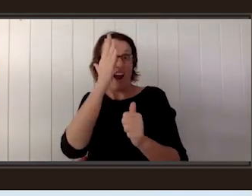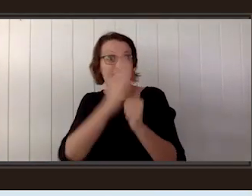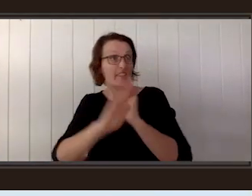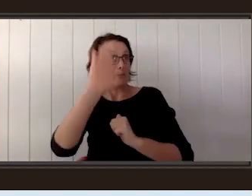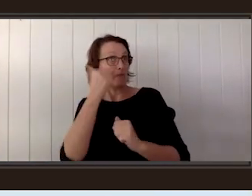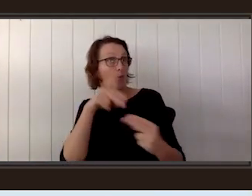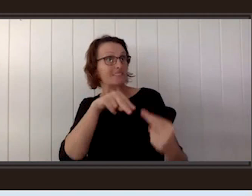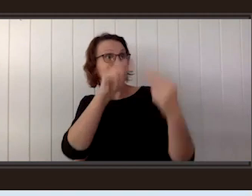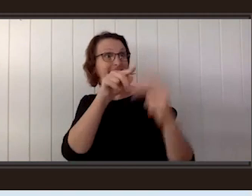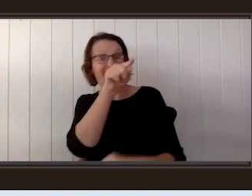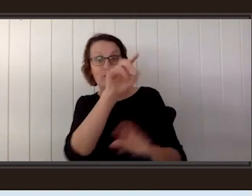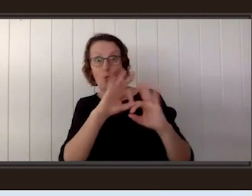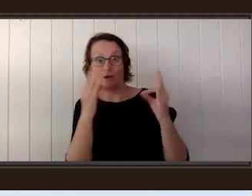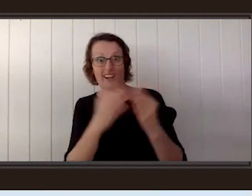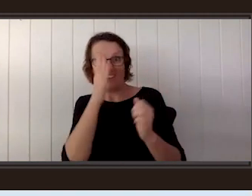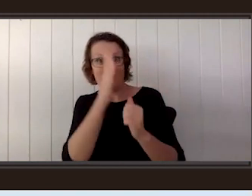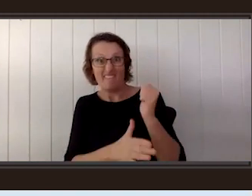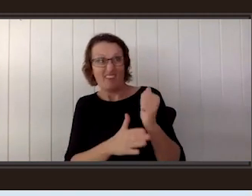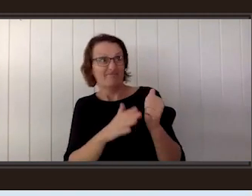might be people and organisations that we don't even fully understand.